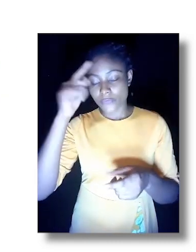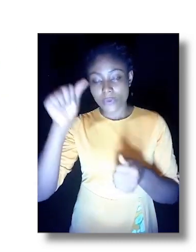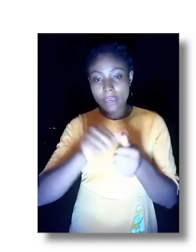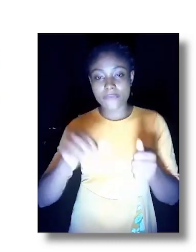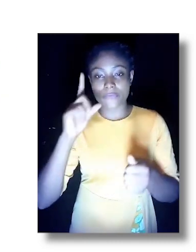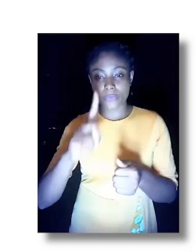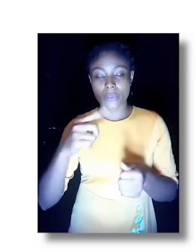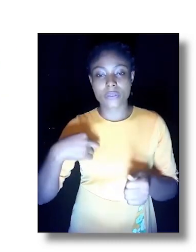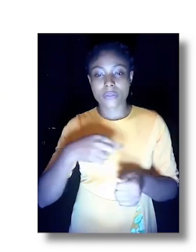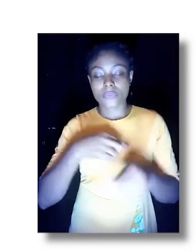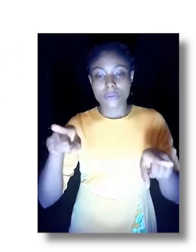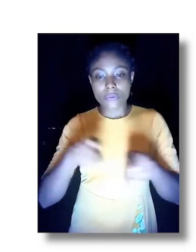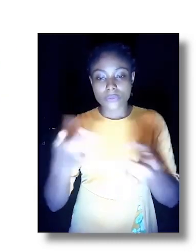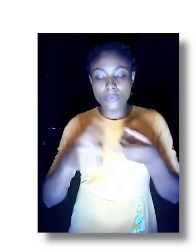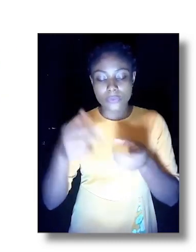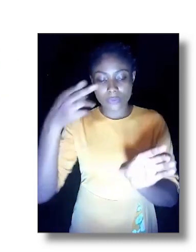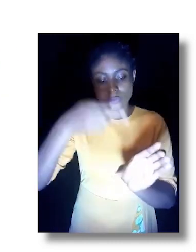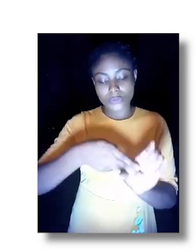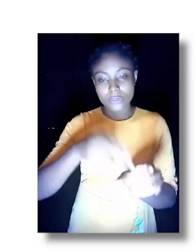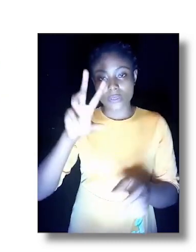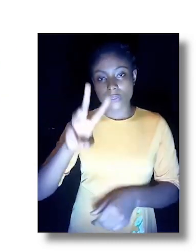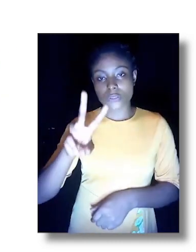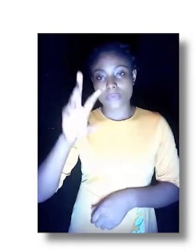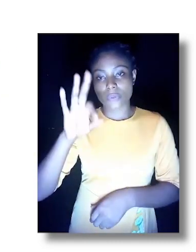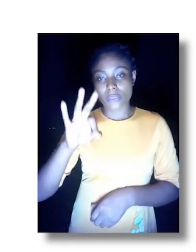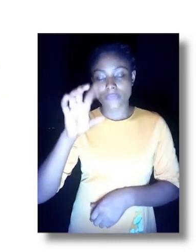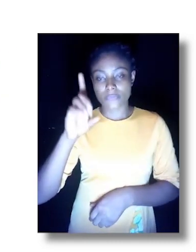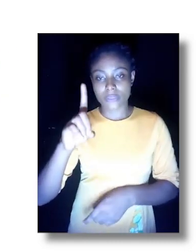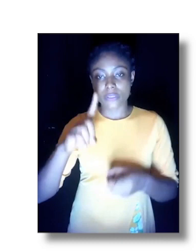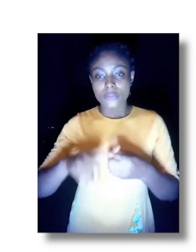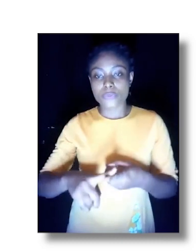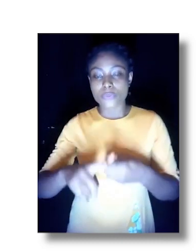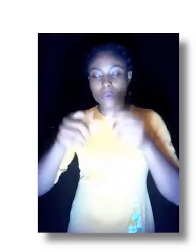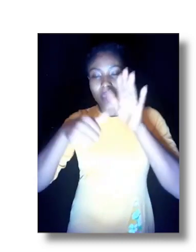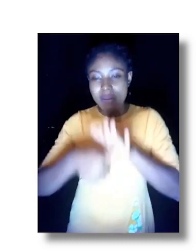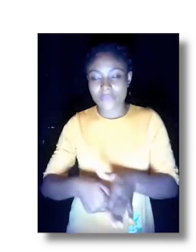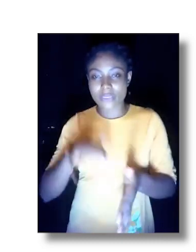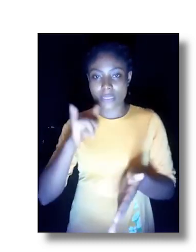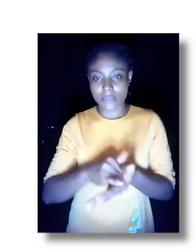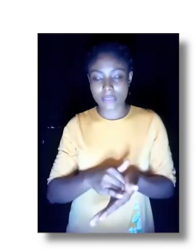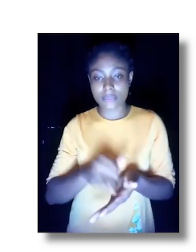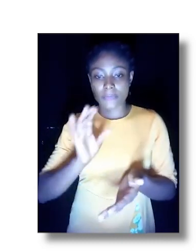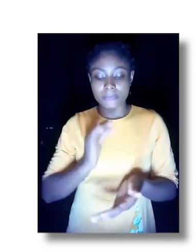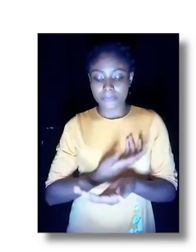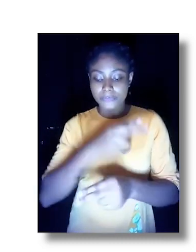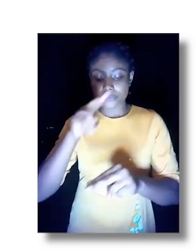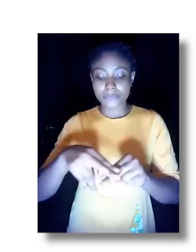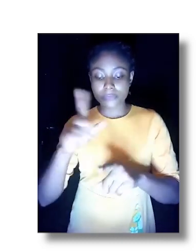the Deaf to emphasize that our national signed languages are regarded as equal to spoken